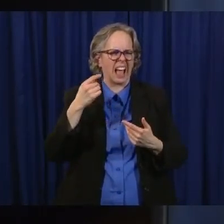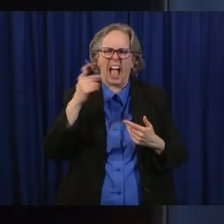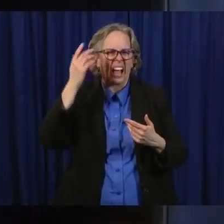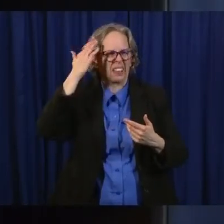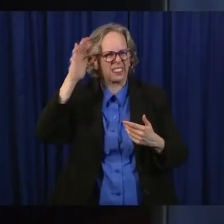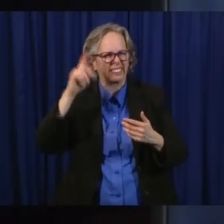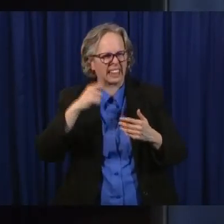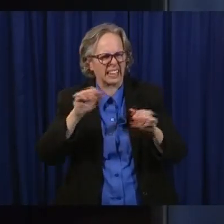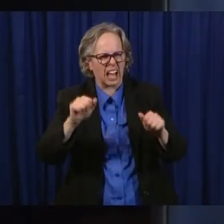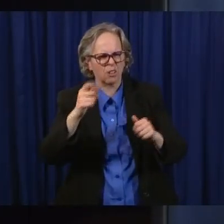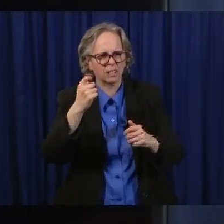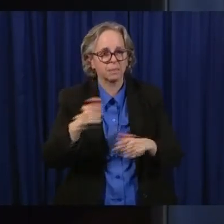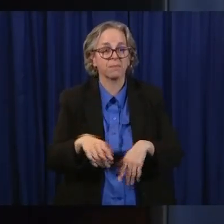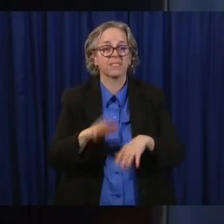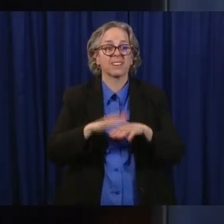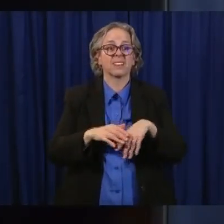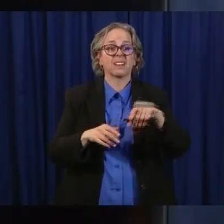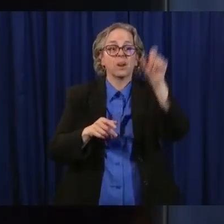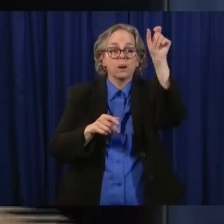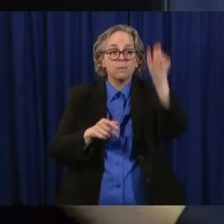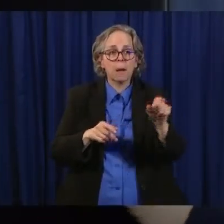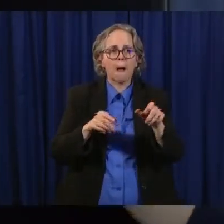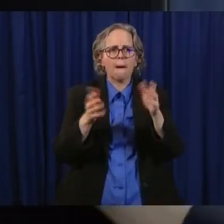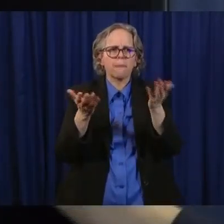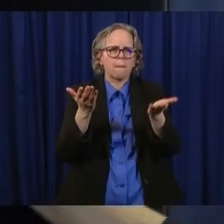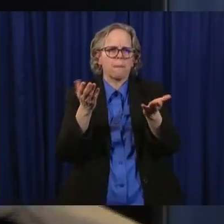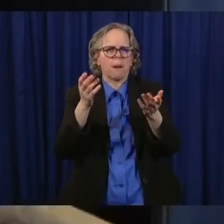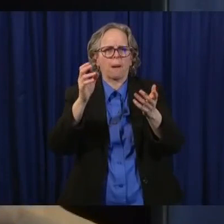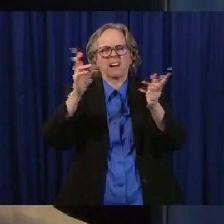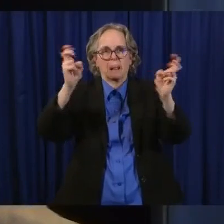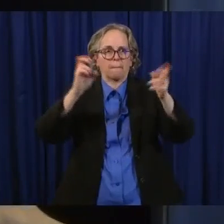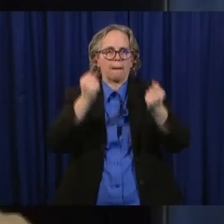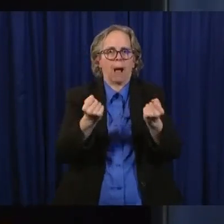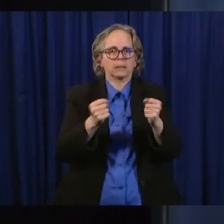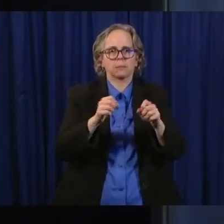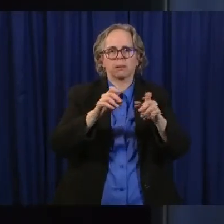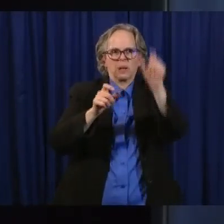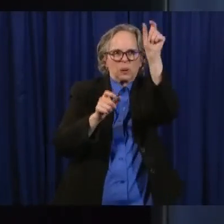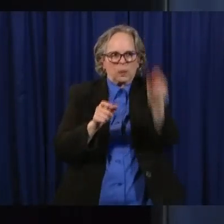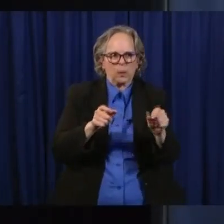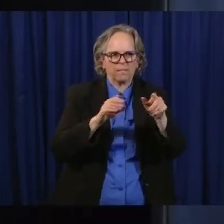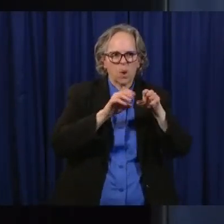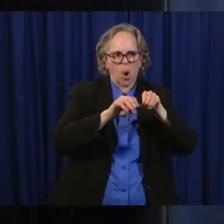ITEMS LIKE THAT. EXCUSE ME, I DON'T THAT THEY